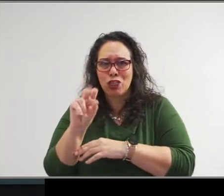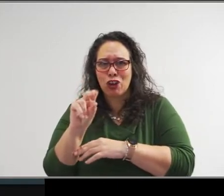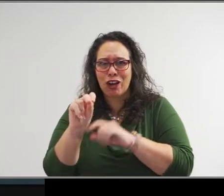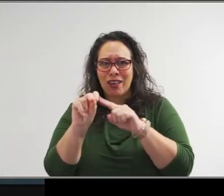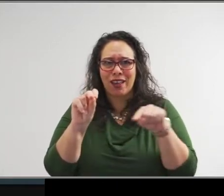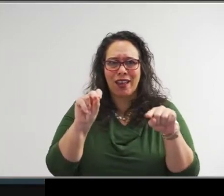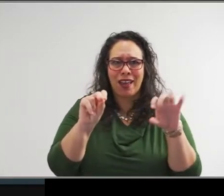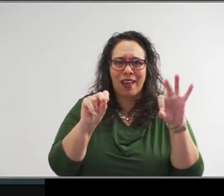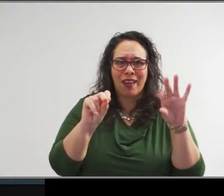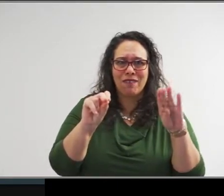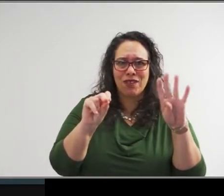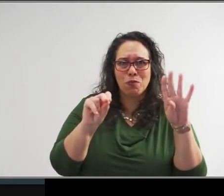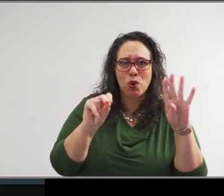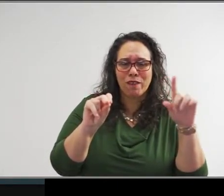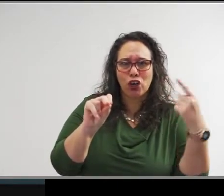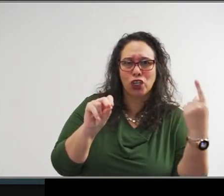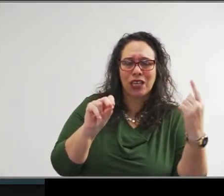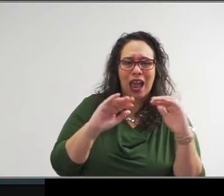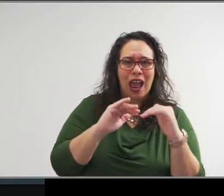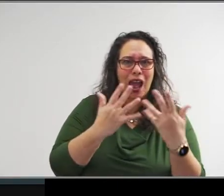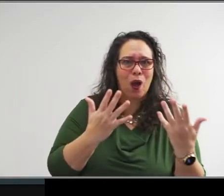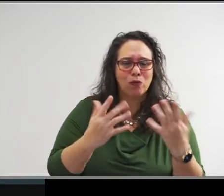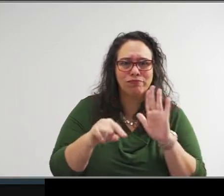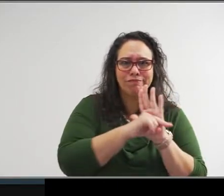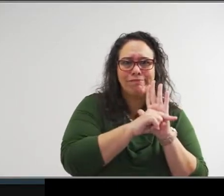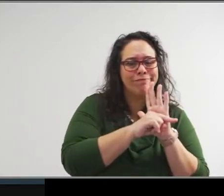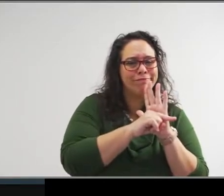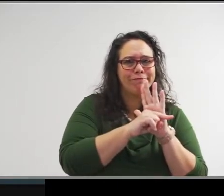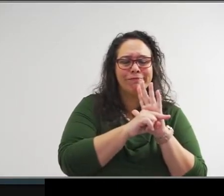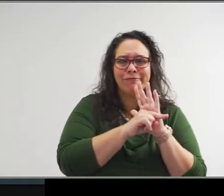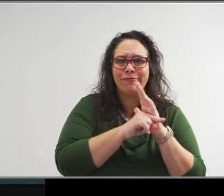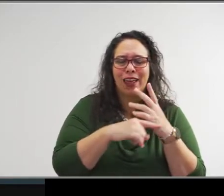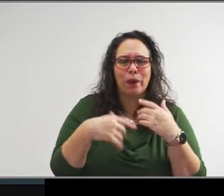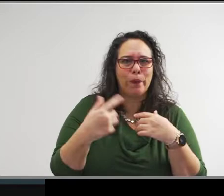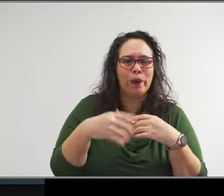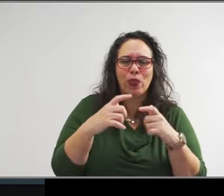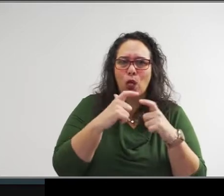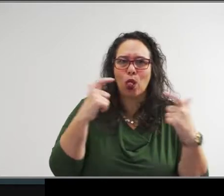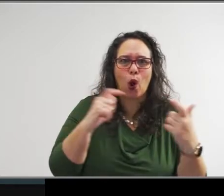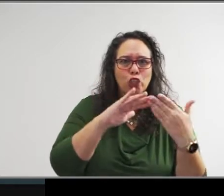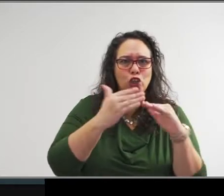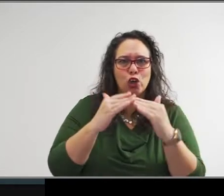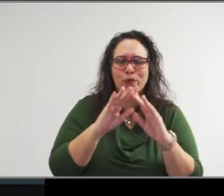how that was going to disadvantage the large urban districts in the state of California.